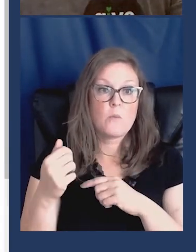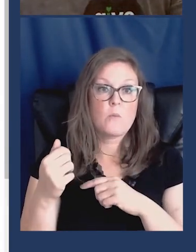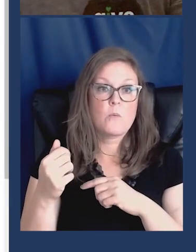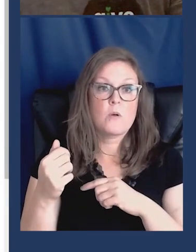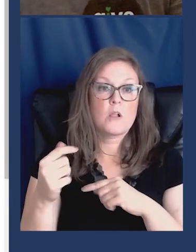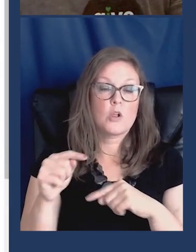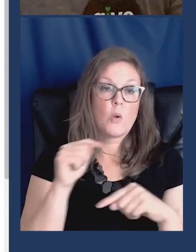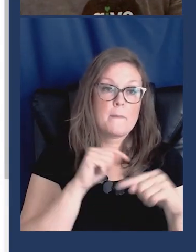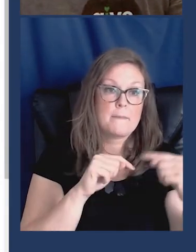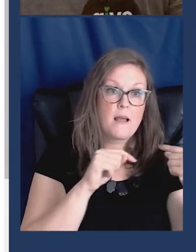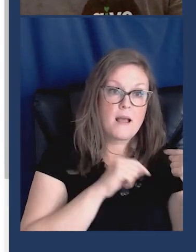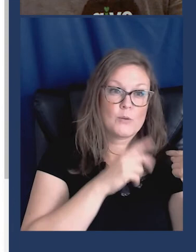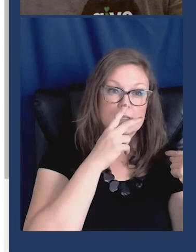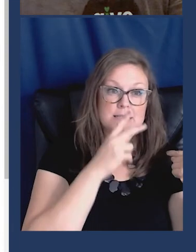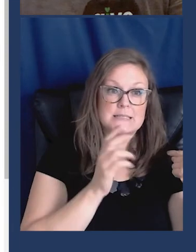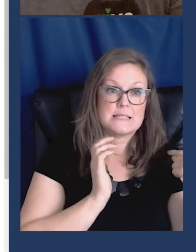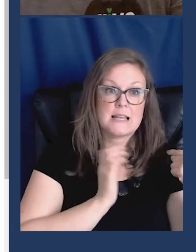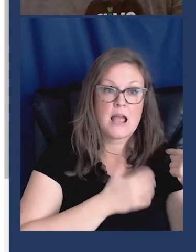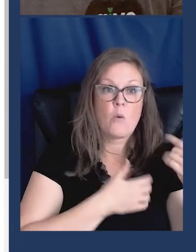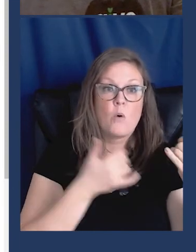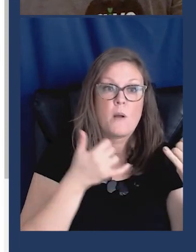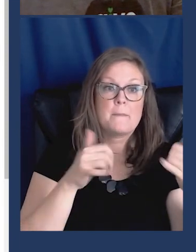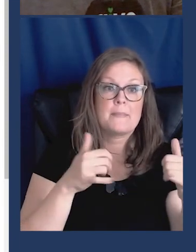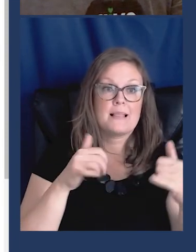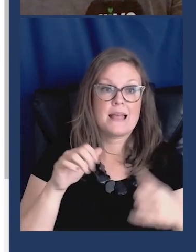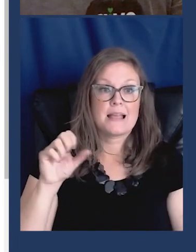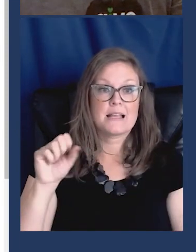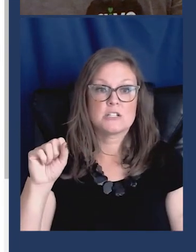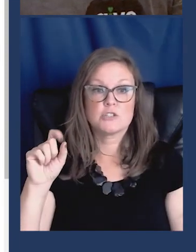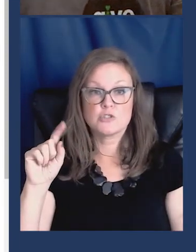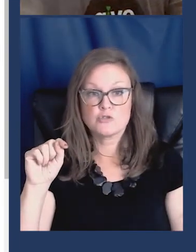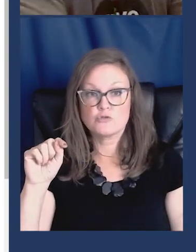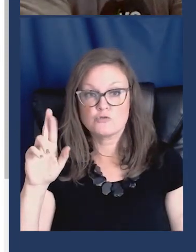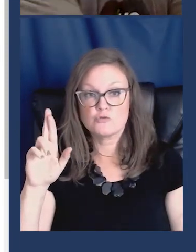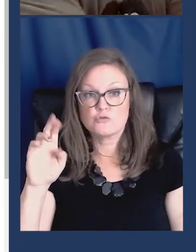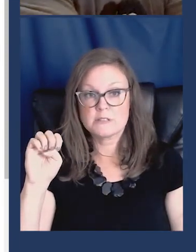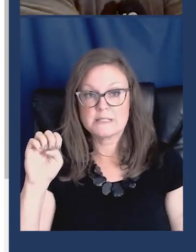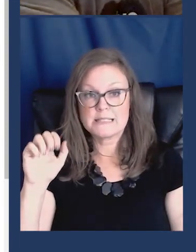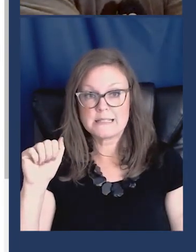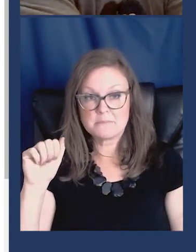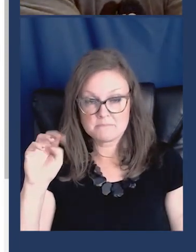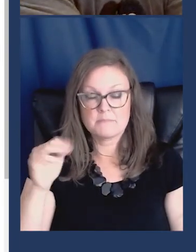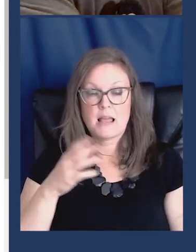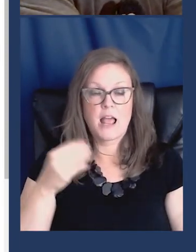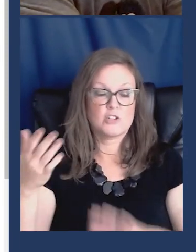Playstream. And run it again.